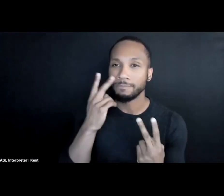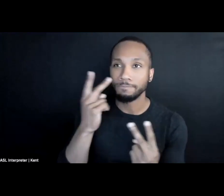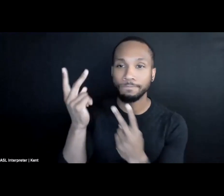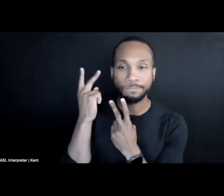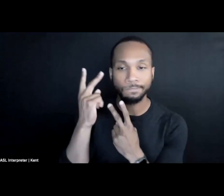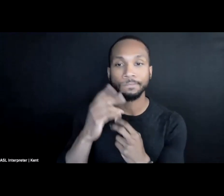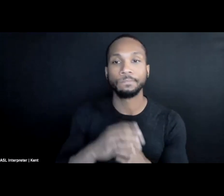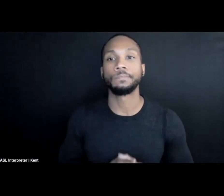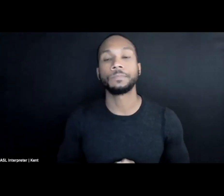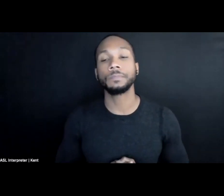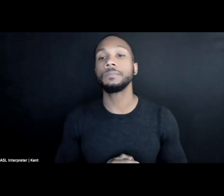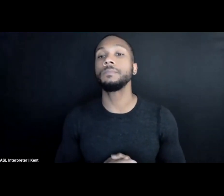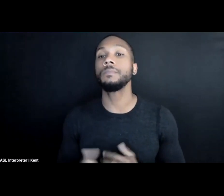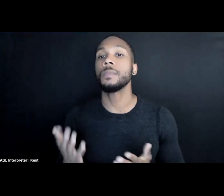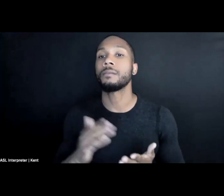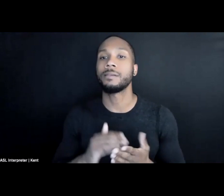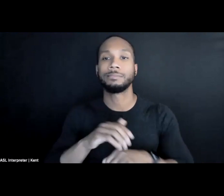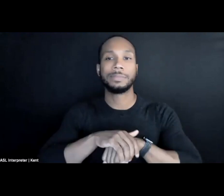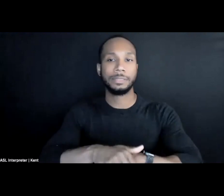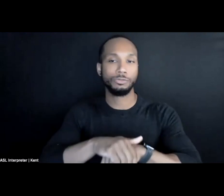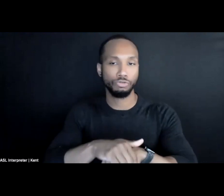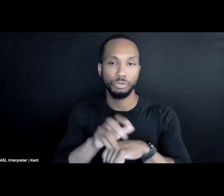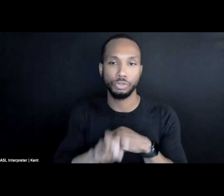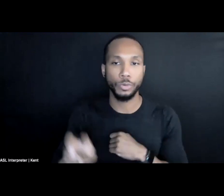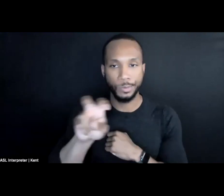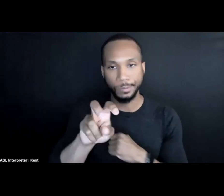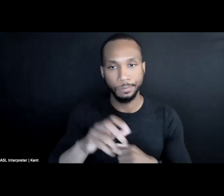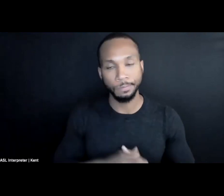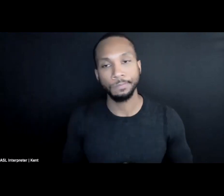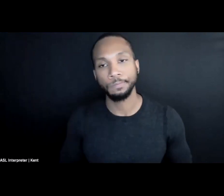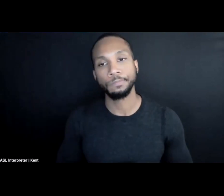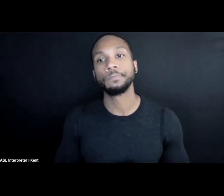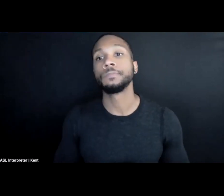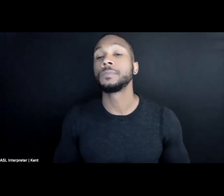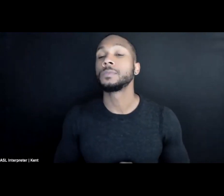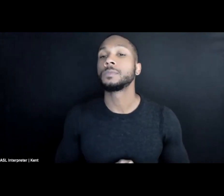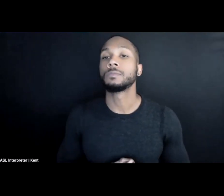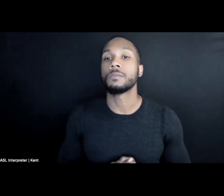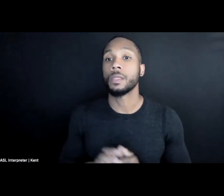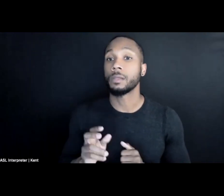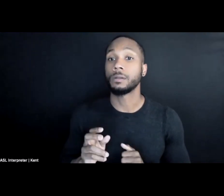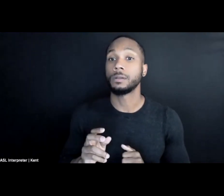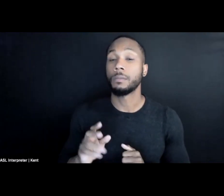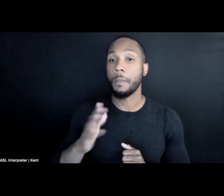Saudade I or The Journey What do you call This journey made